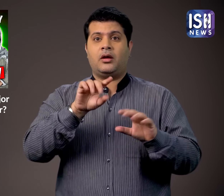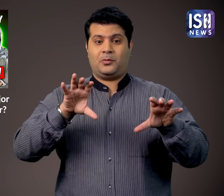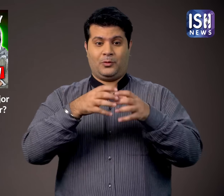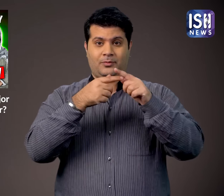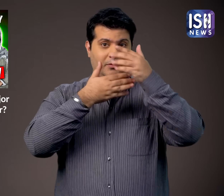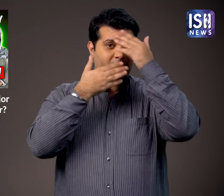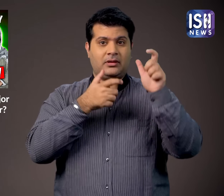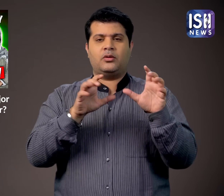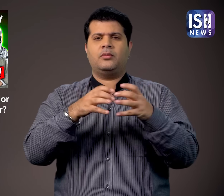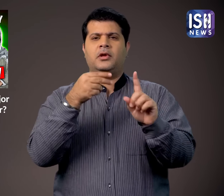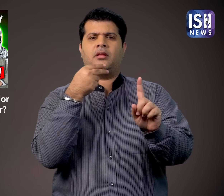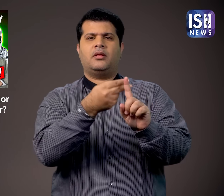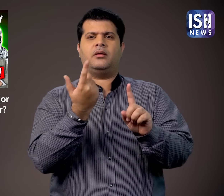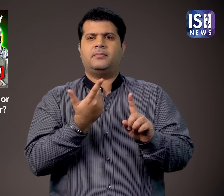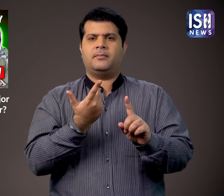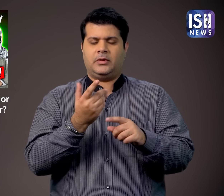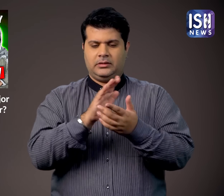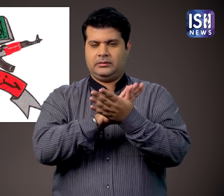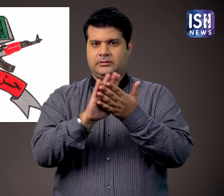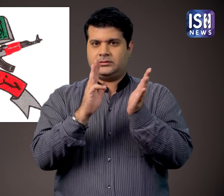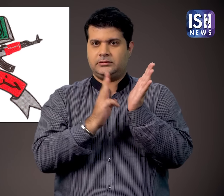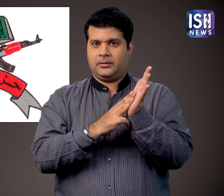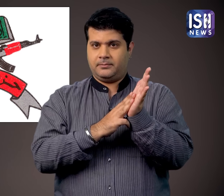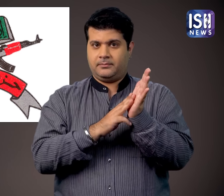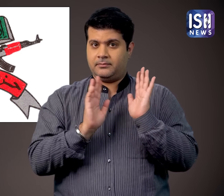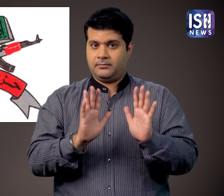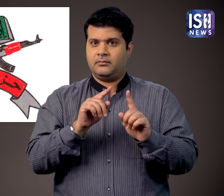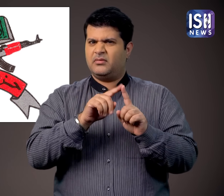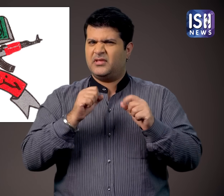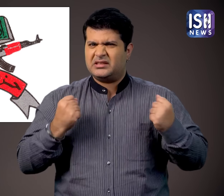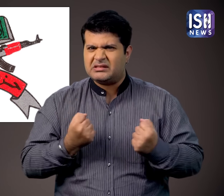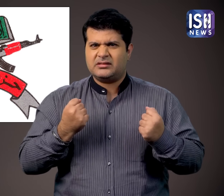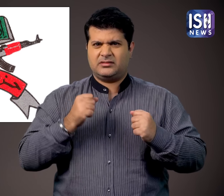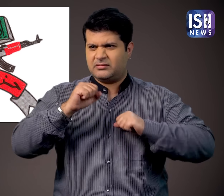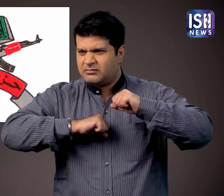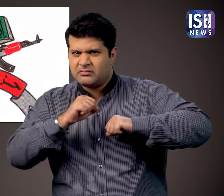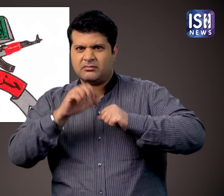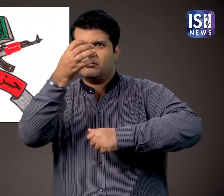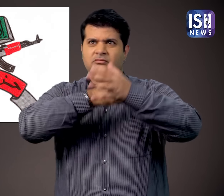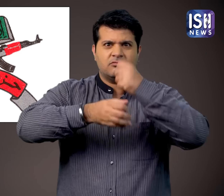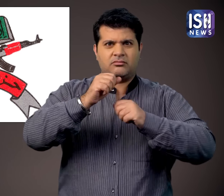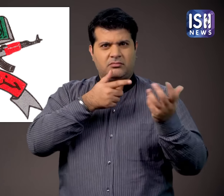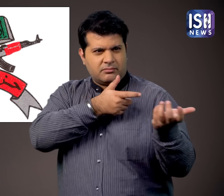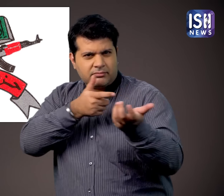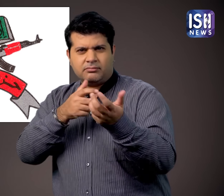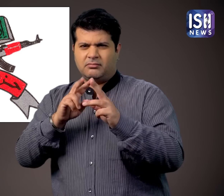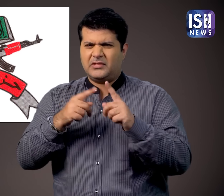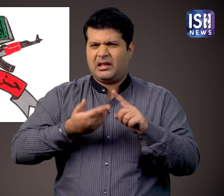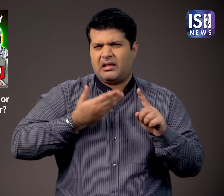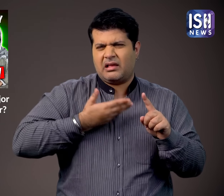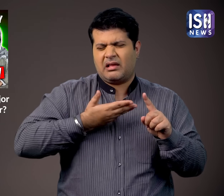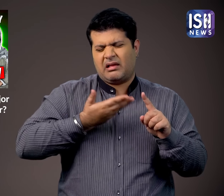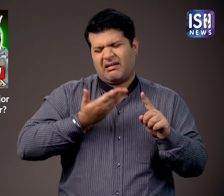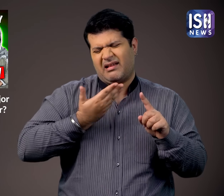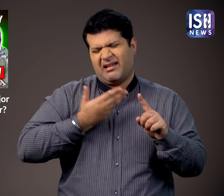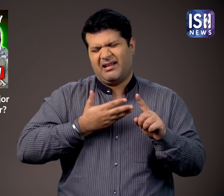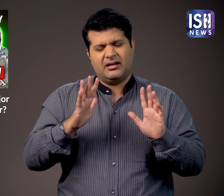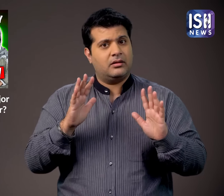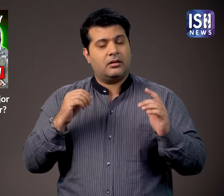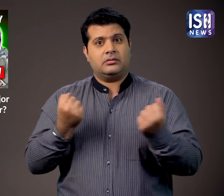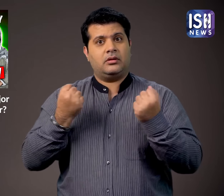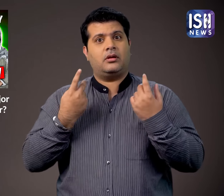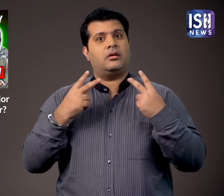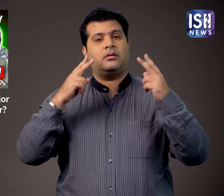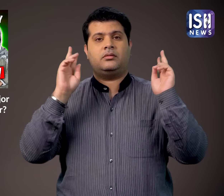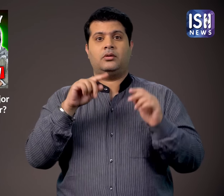The terror group Hizbul Mujahideen was highly active in the area, running terrorist training operations.